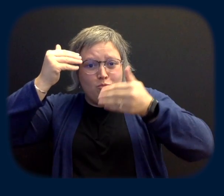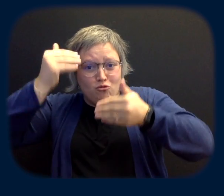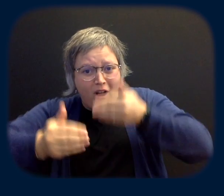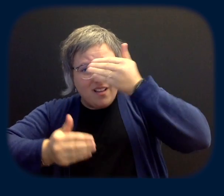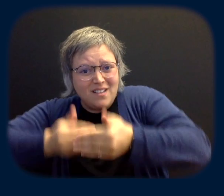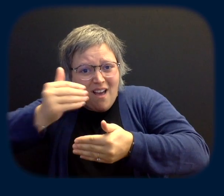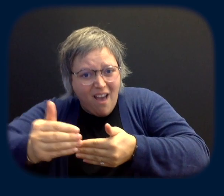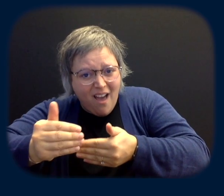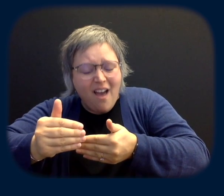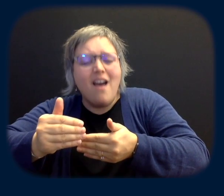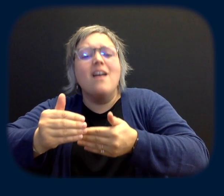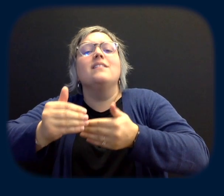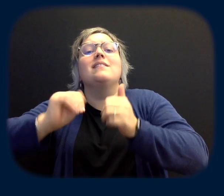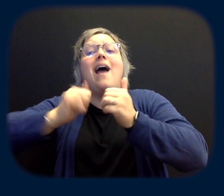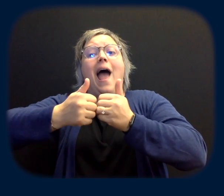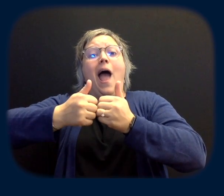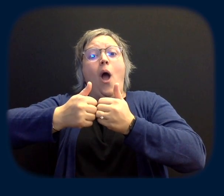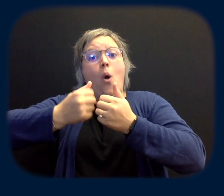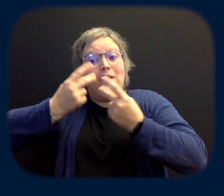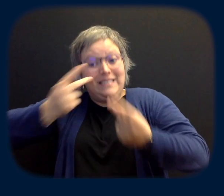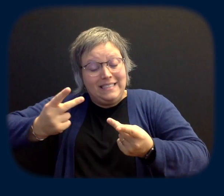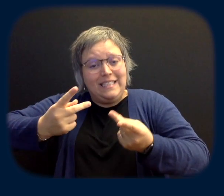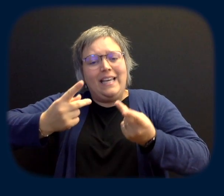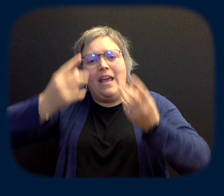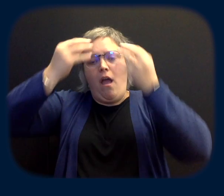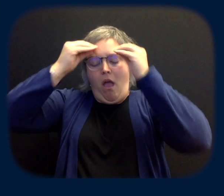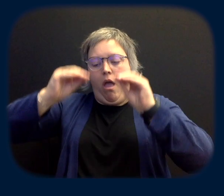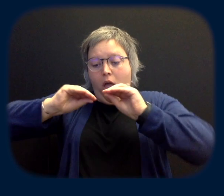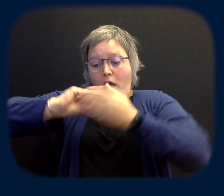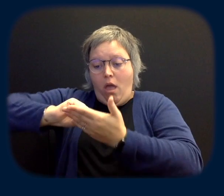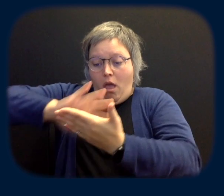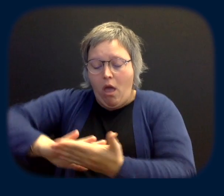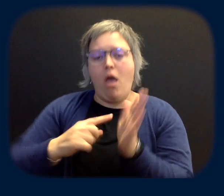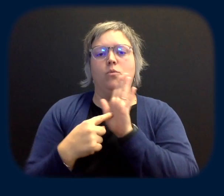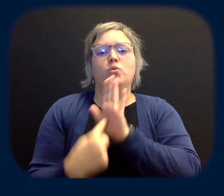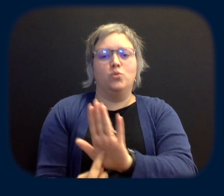As far as school, Thinking Maps are used across content areas, through, used by all grade levels,